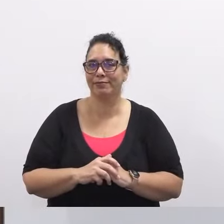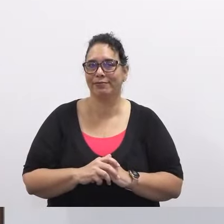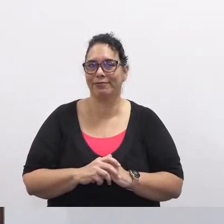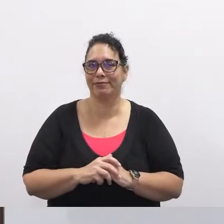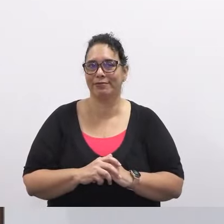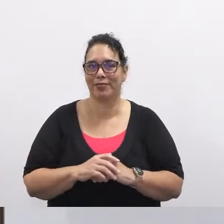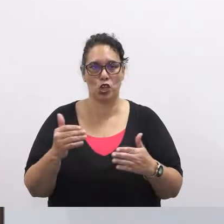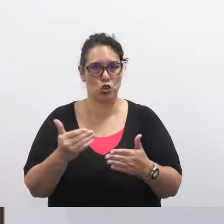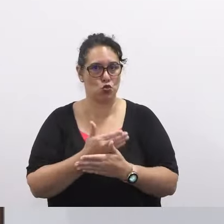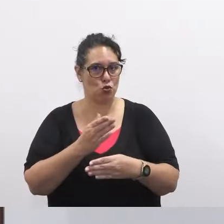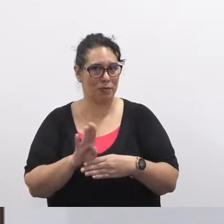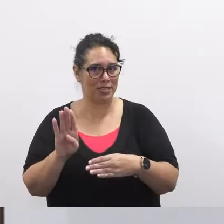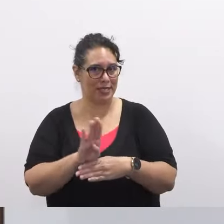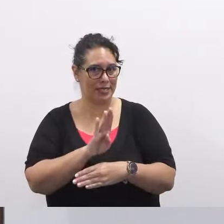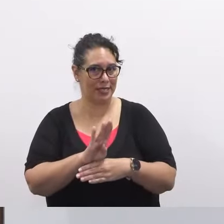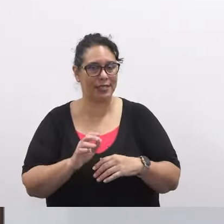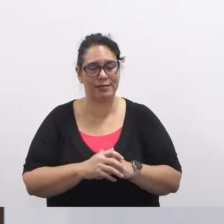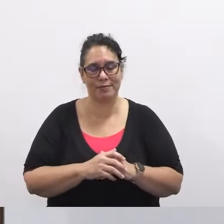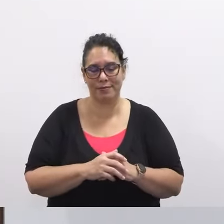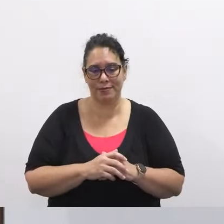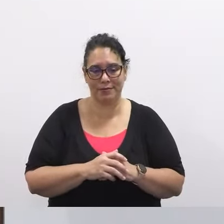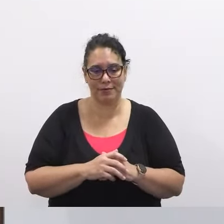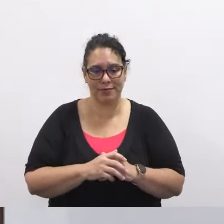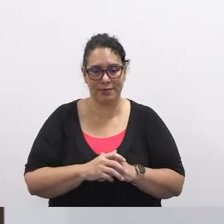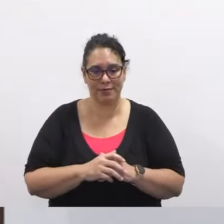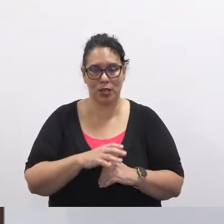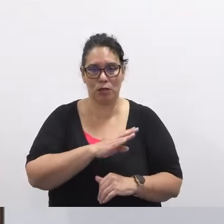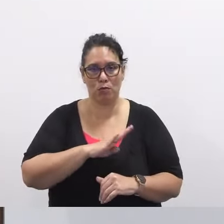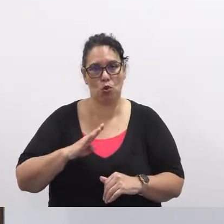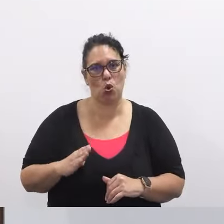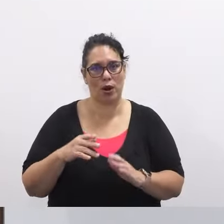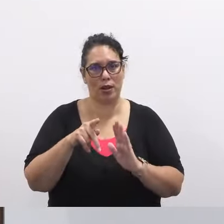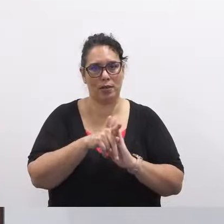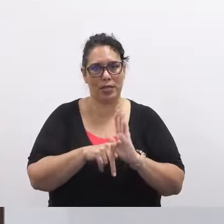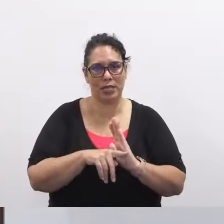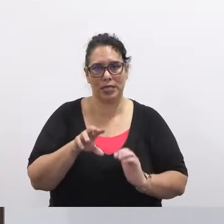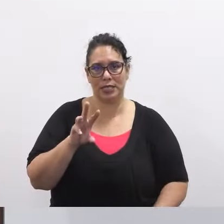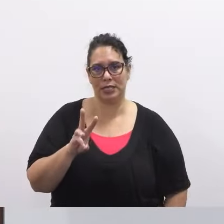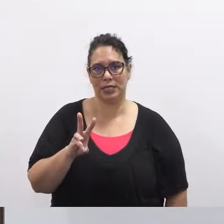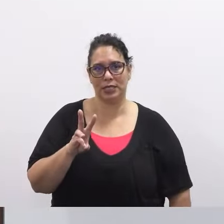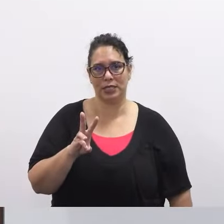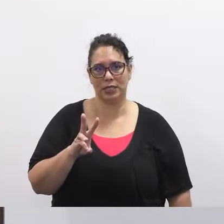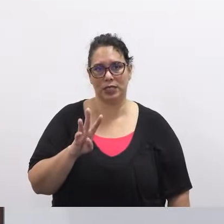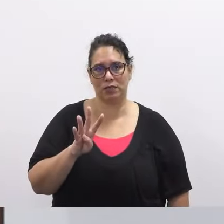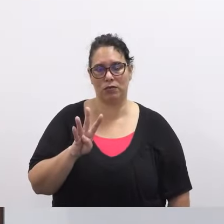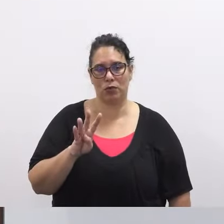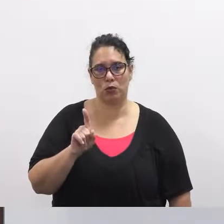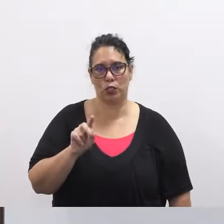New business, we have board policies, 6142.1. Dr. Baker?